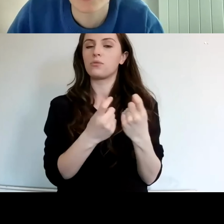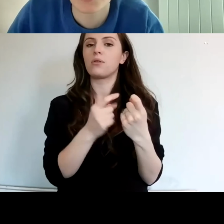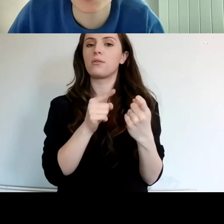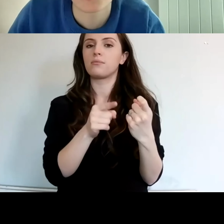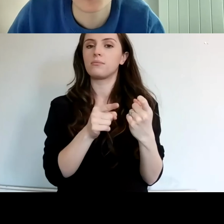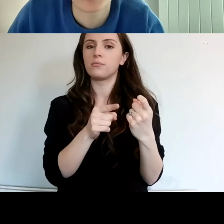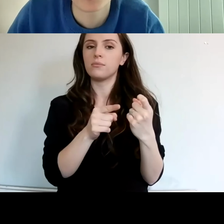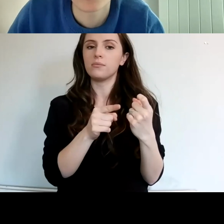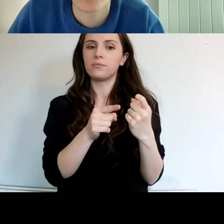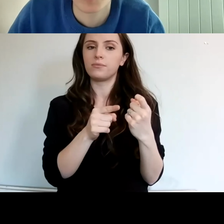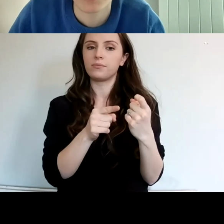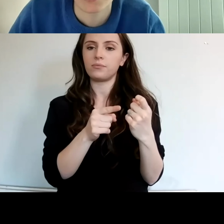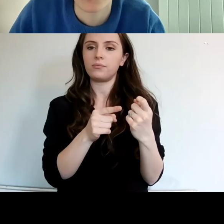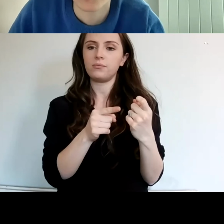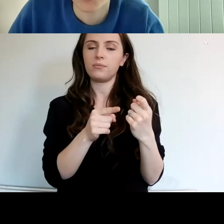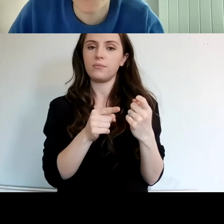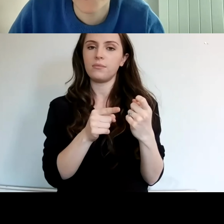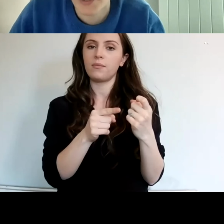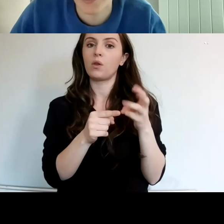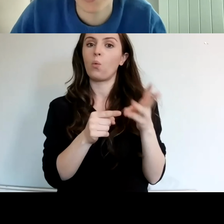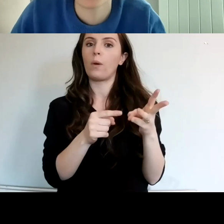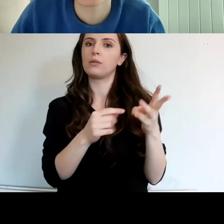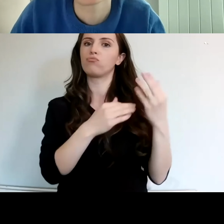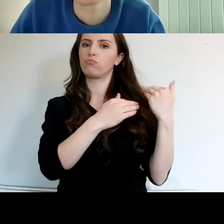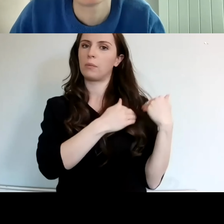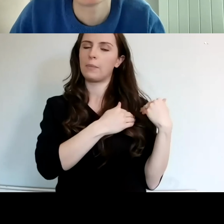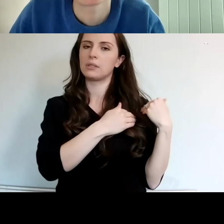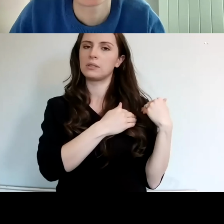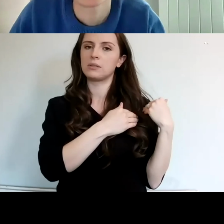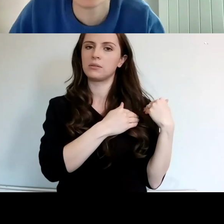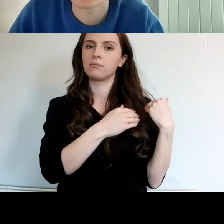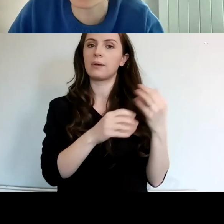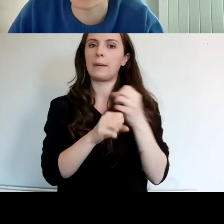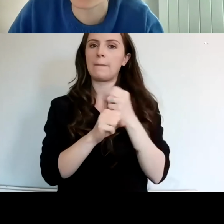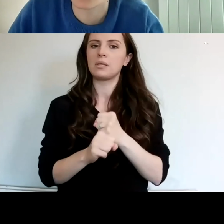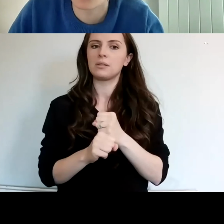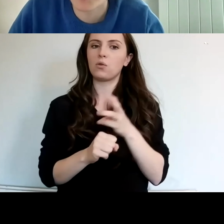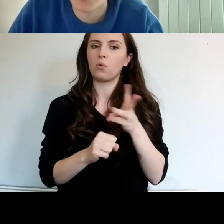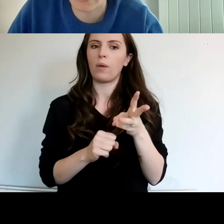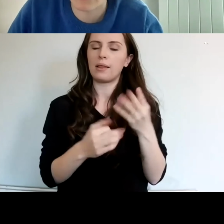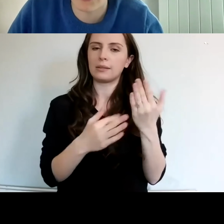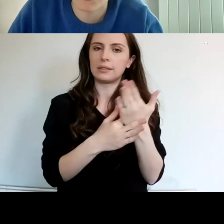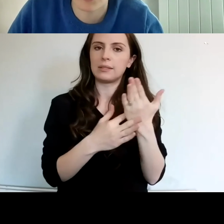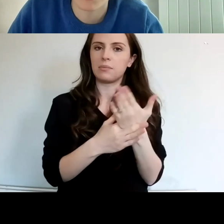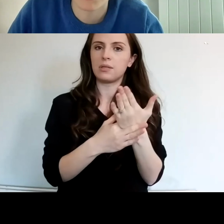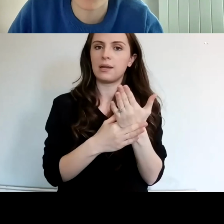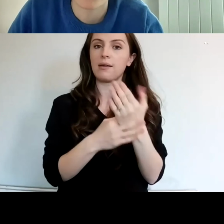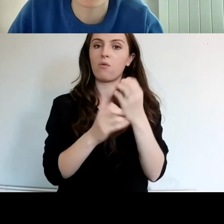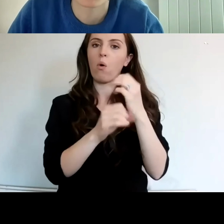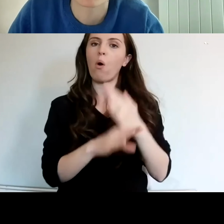has stated its commitment to the public sector duty and it also requires in that end all publicly-funded organisations